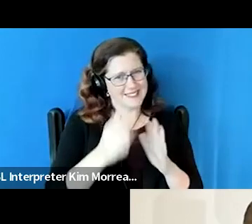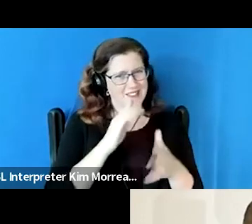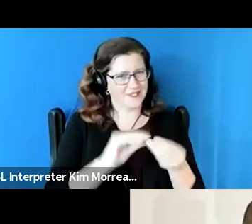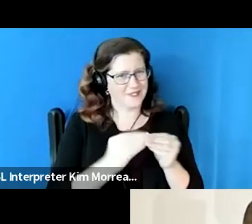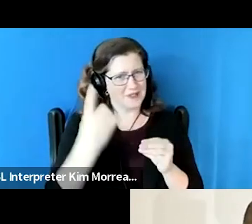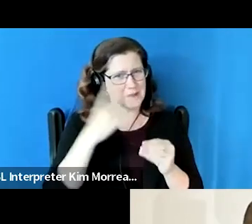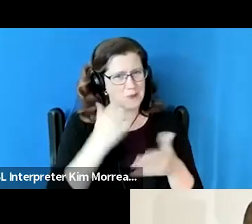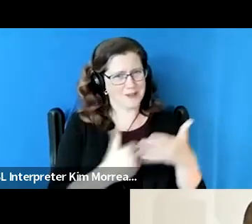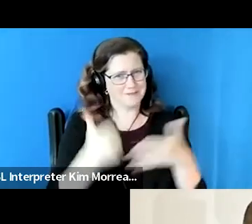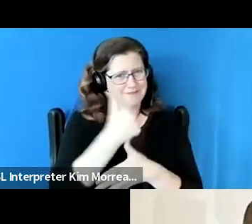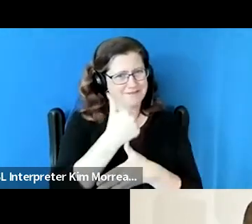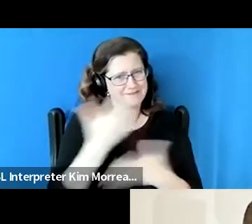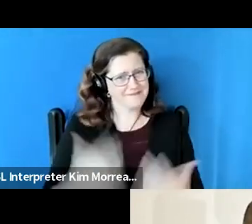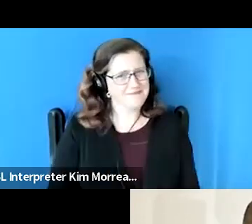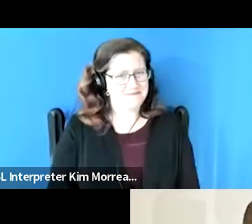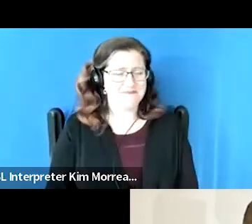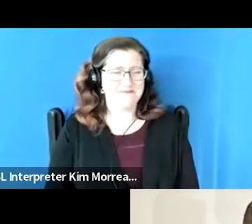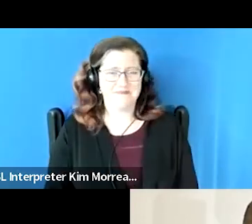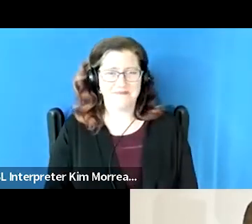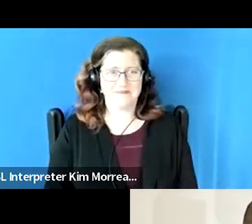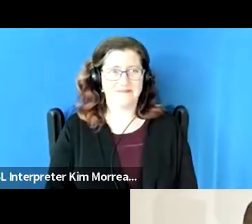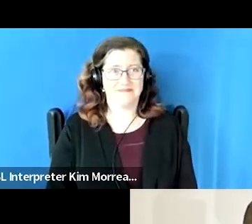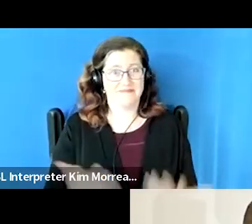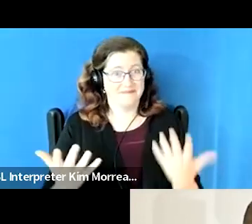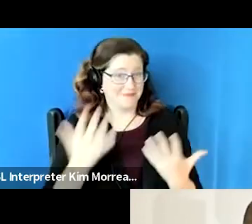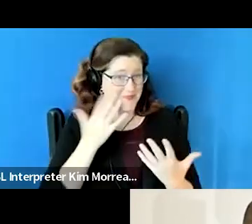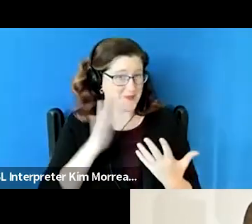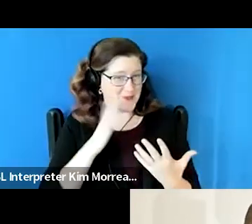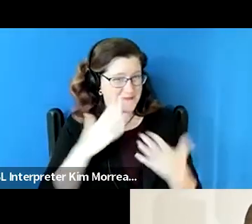and always learn your body and listen to it.